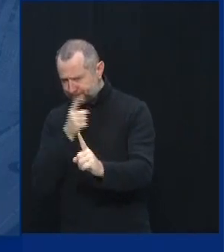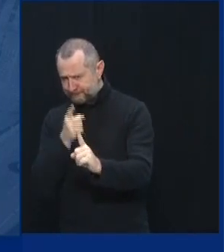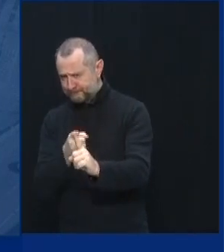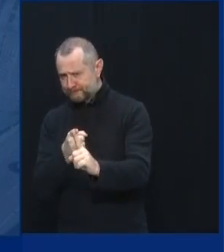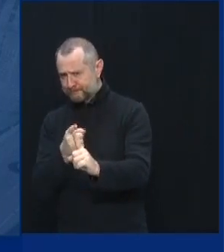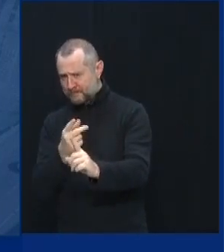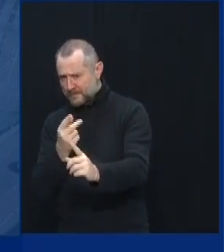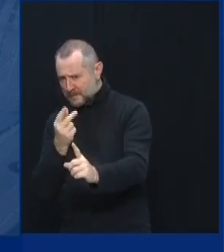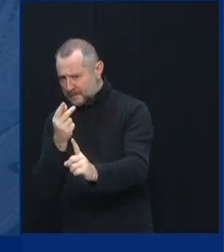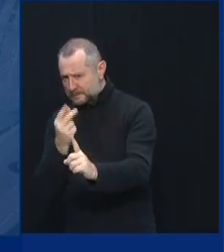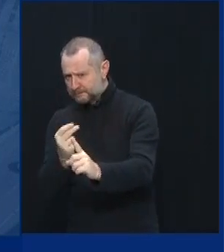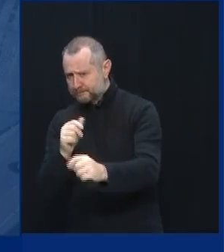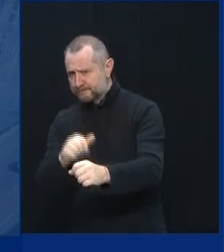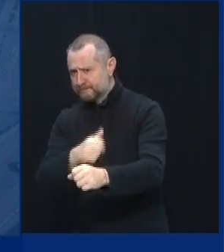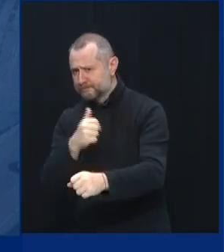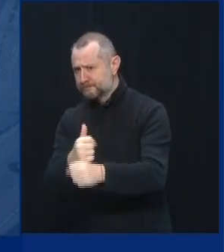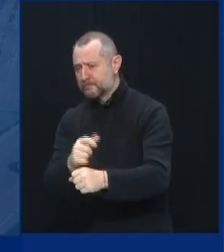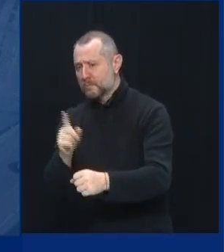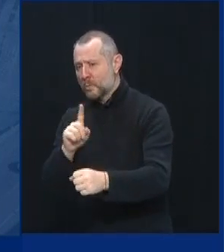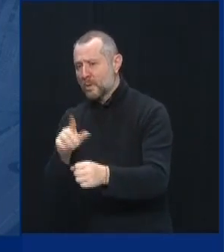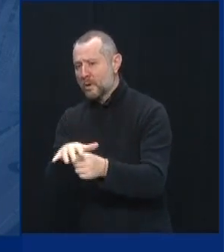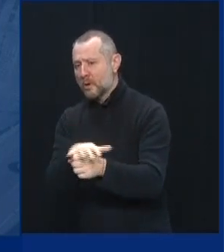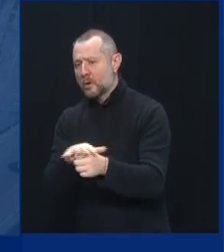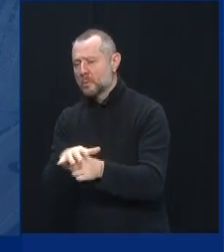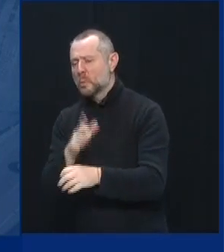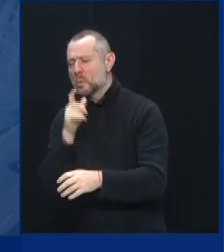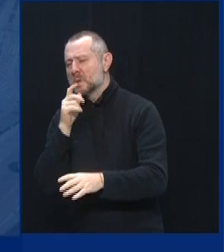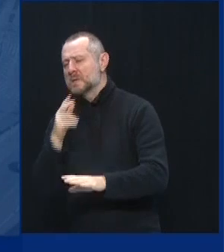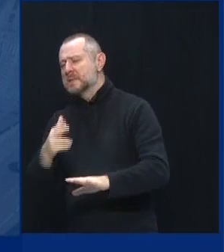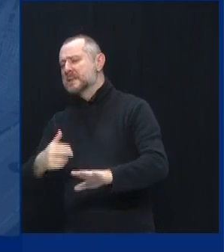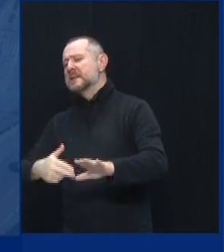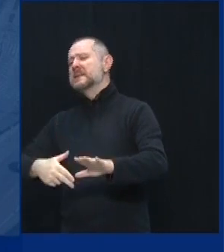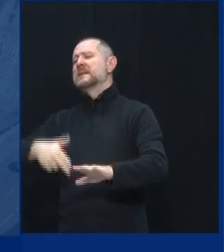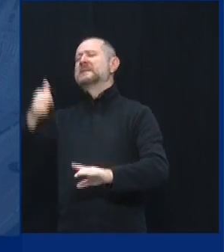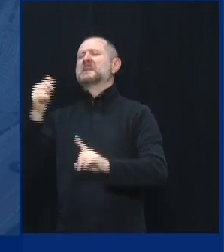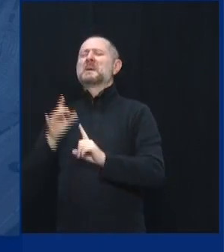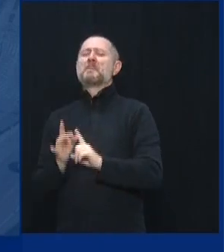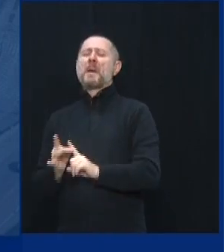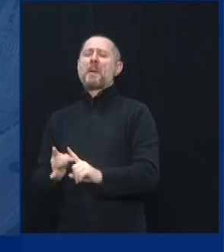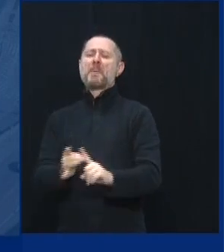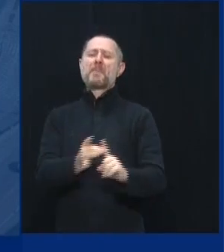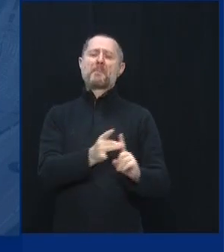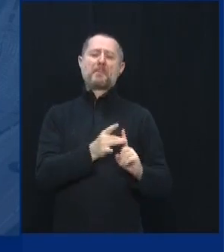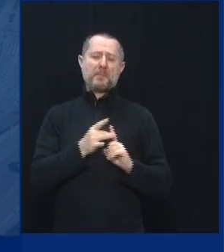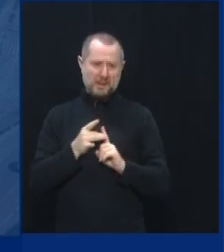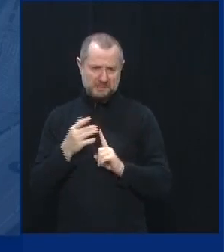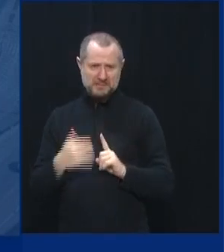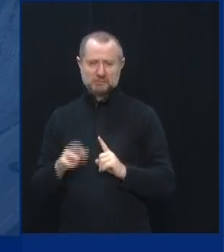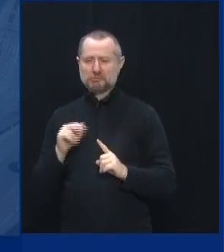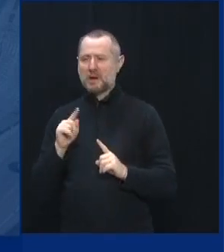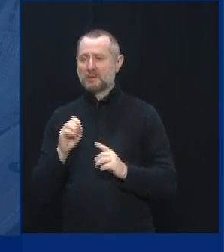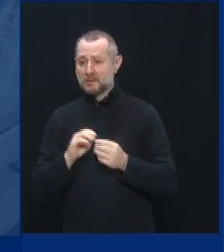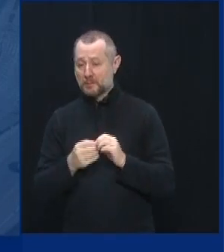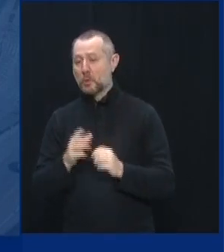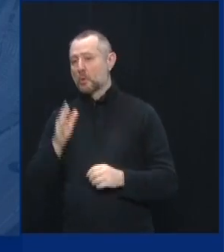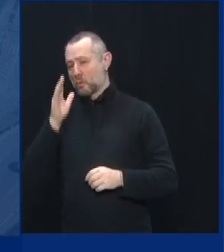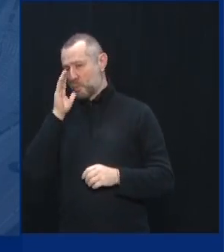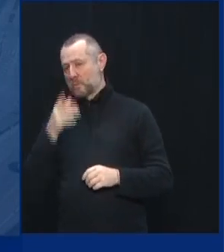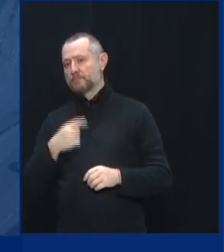WE'RE ALSO GOING TO LOOK AT TARGETING VACCINATIONS BY LOCATIONS WITH HIGH POSITIVITY